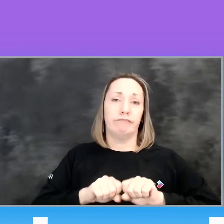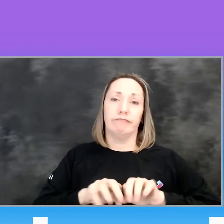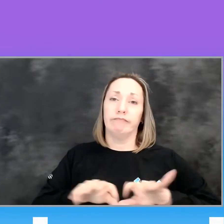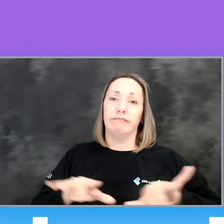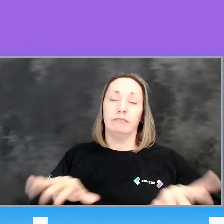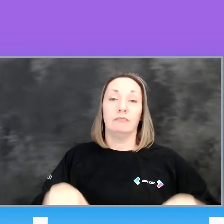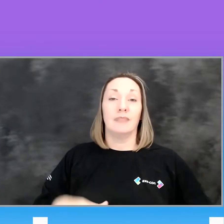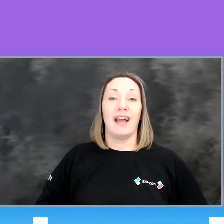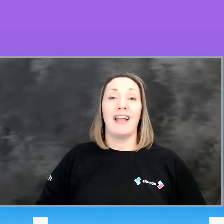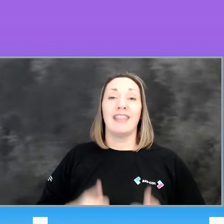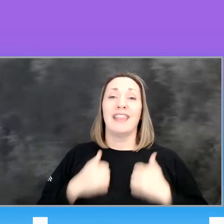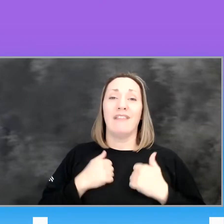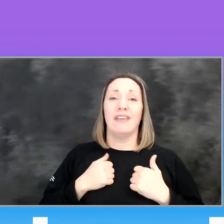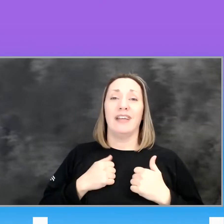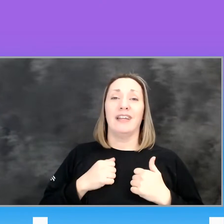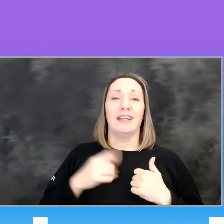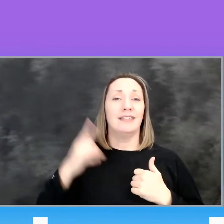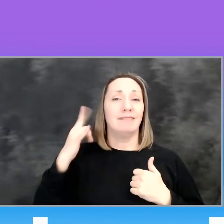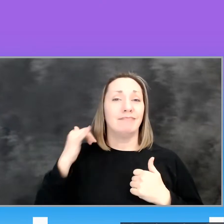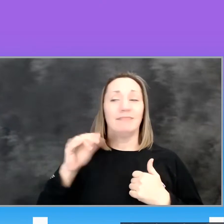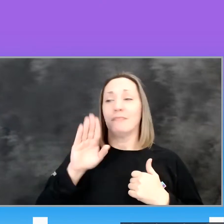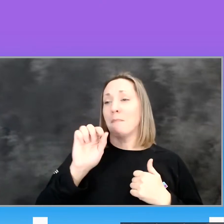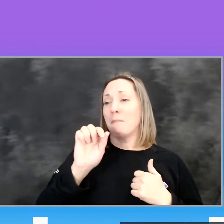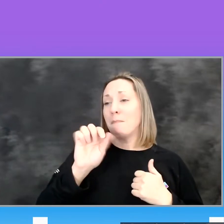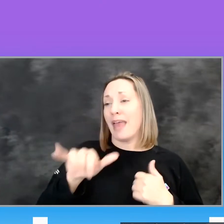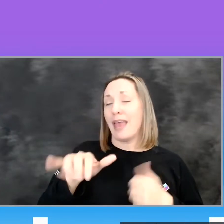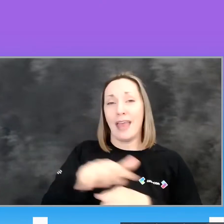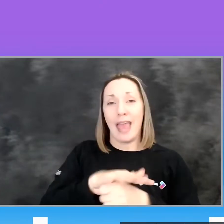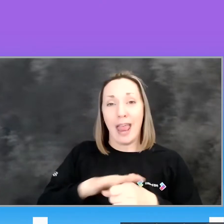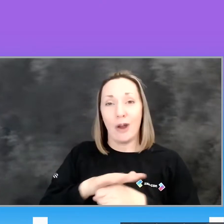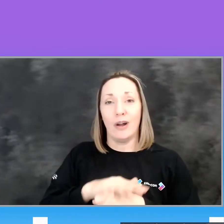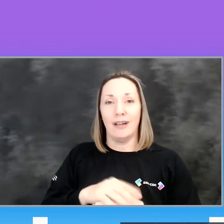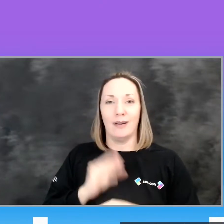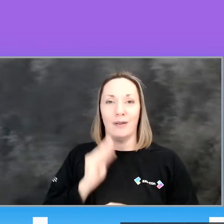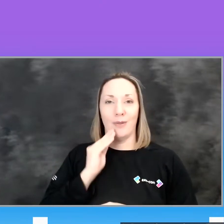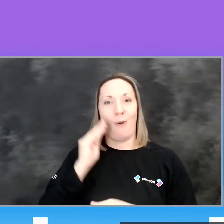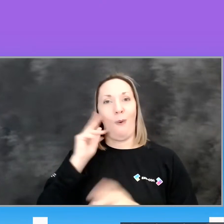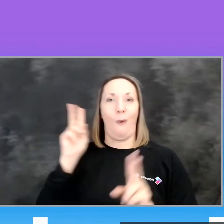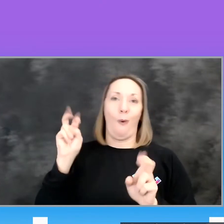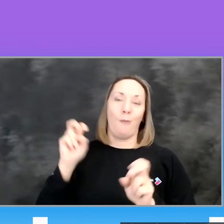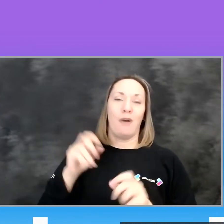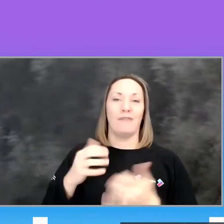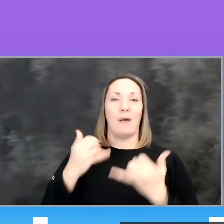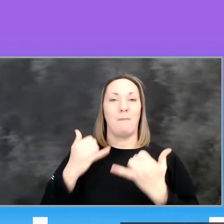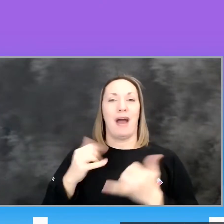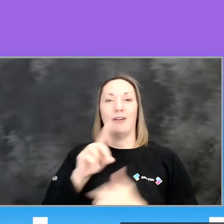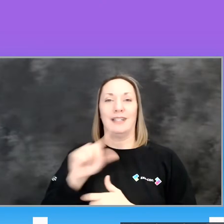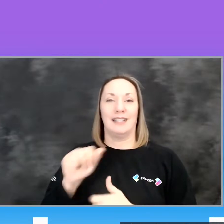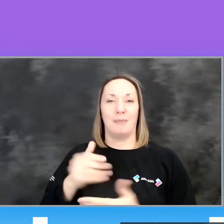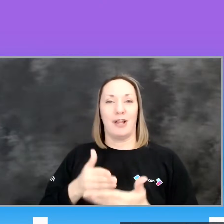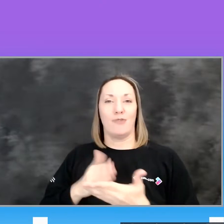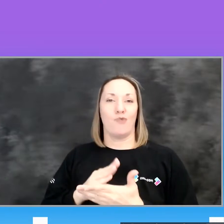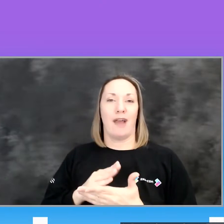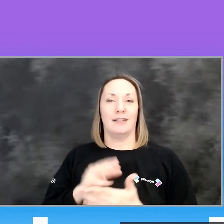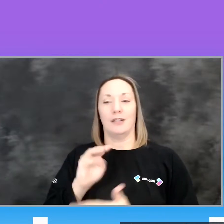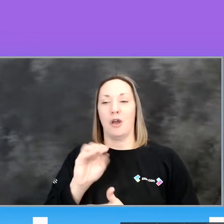but and living in the Bay area, you know, the home of the modern